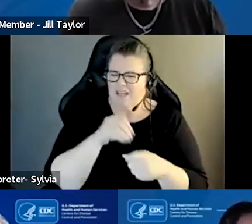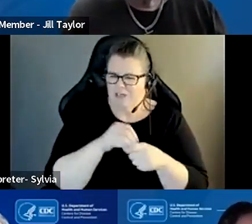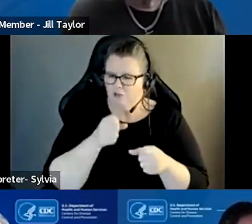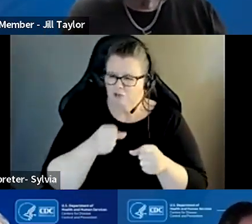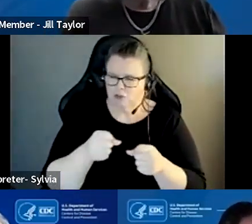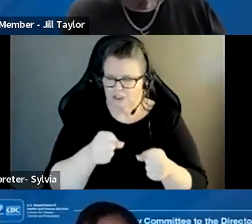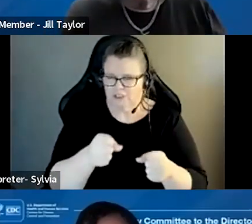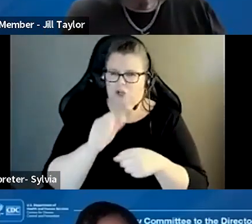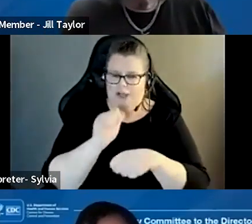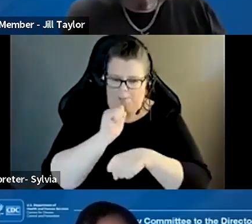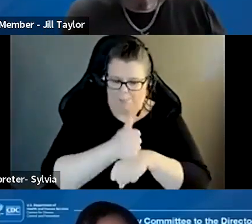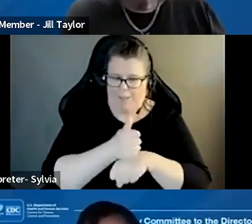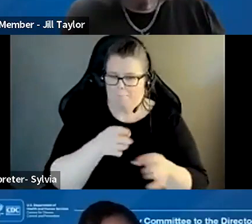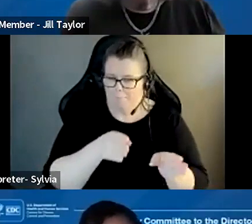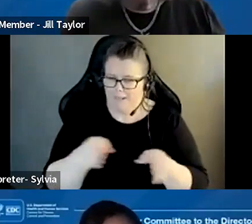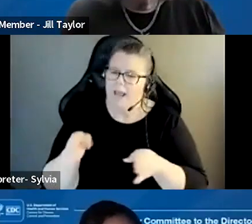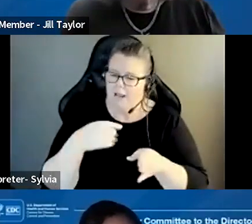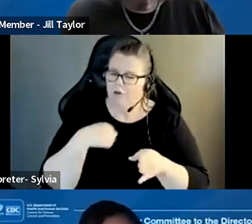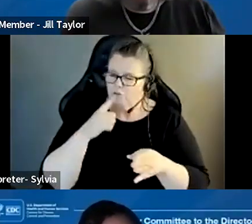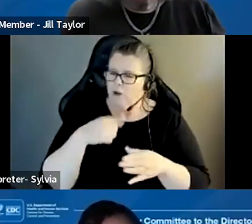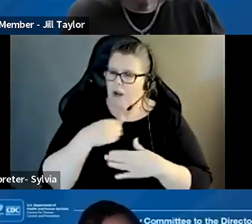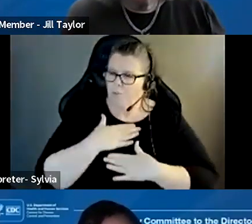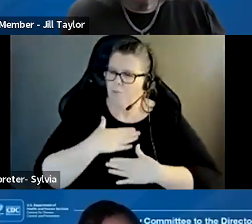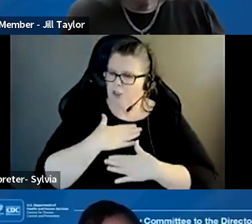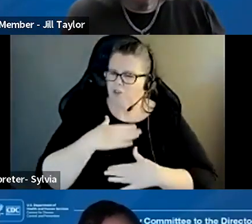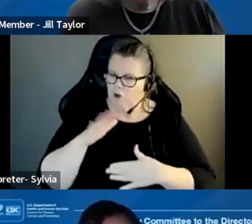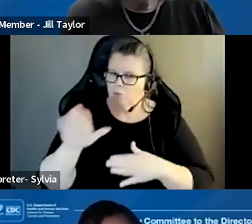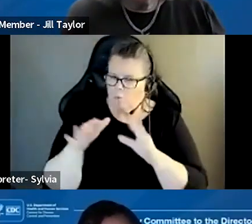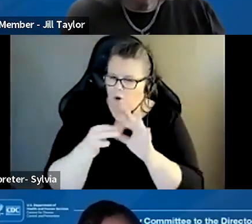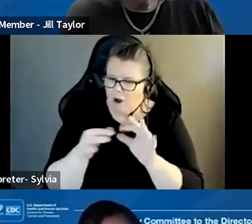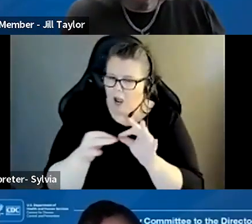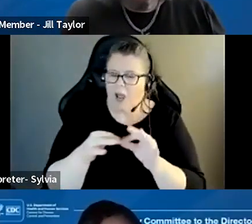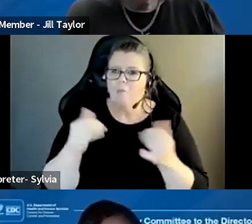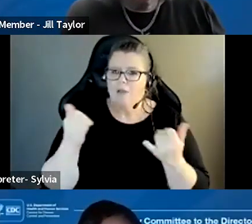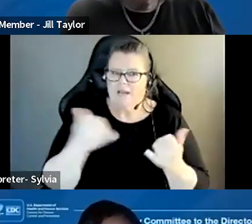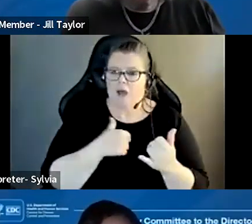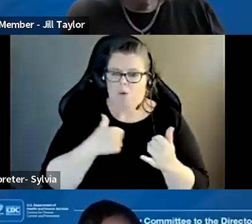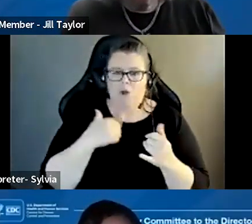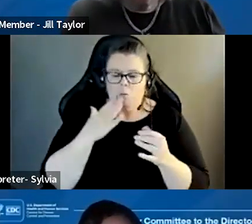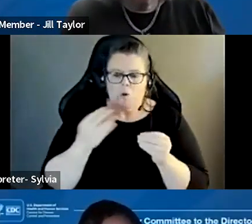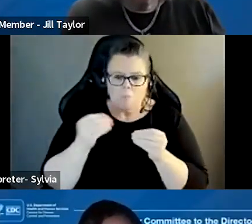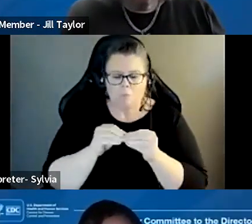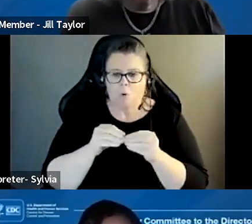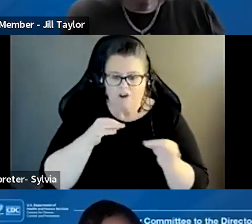But we are going through and further defining a lot of those objectives and key results. And as we update the implementation strategy,